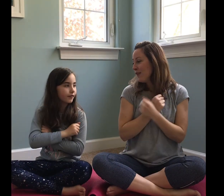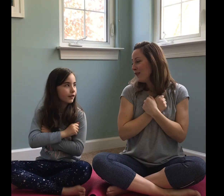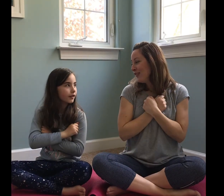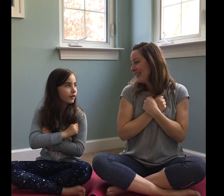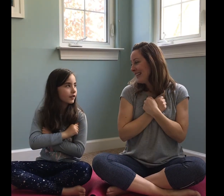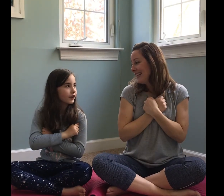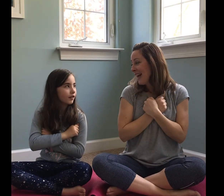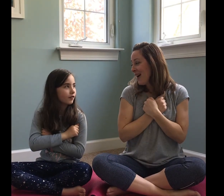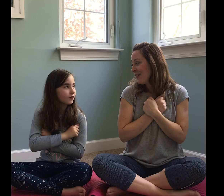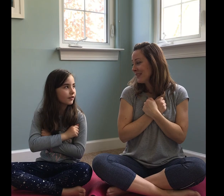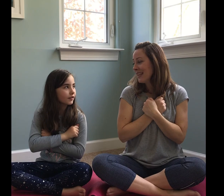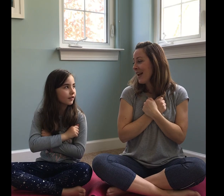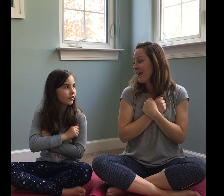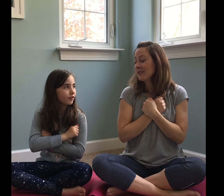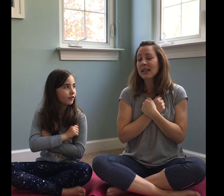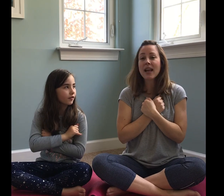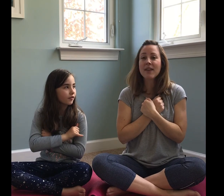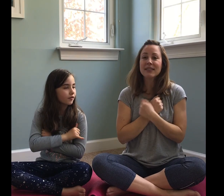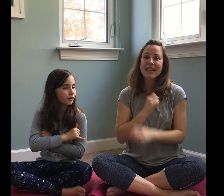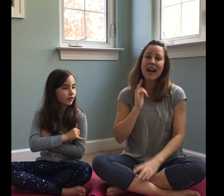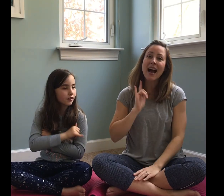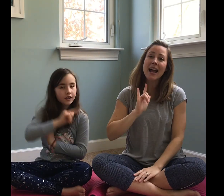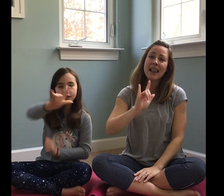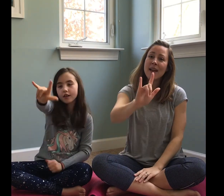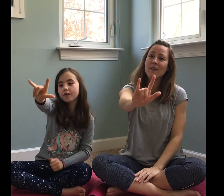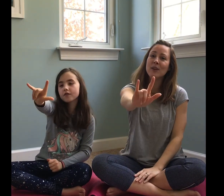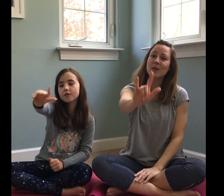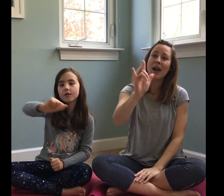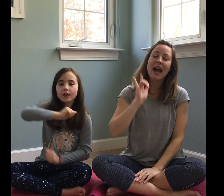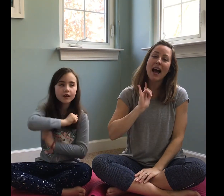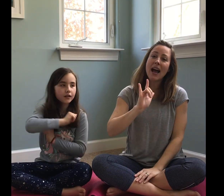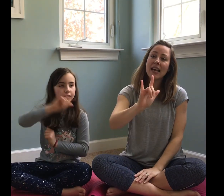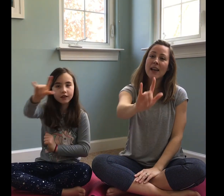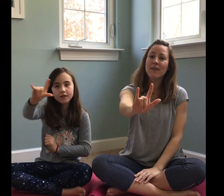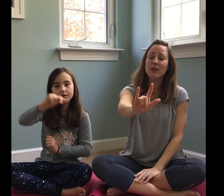if you're feeling love-love-loved say I love you I love you